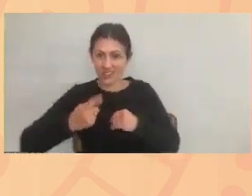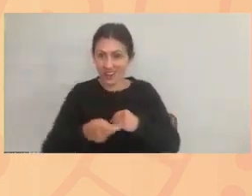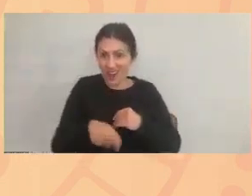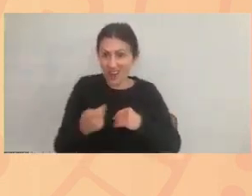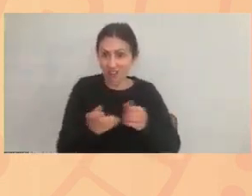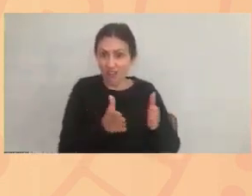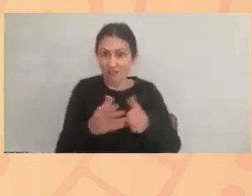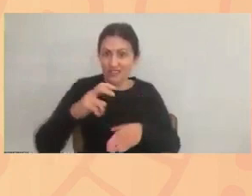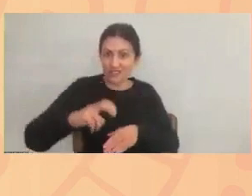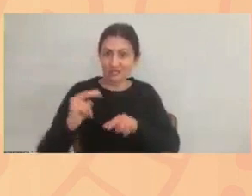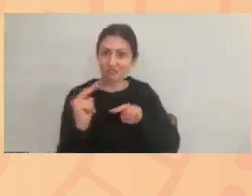Yeah, thank you.